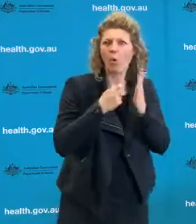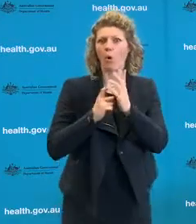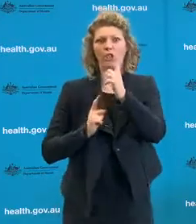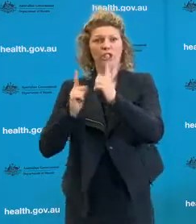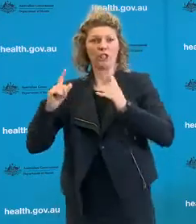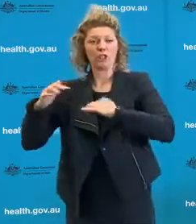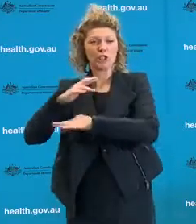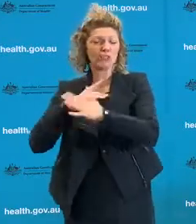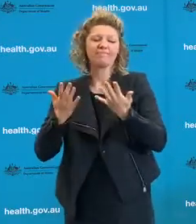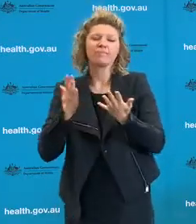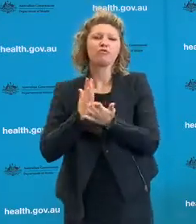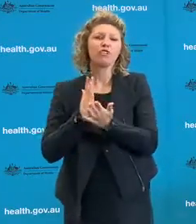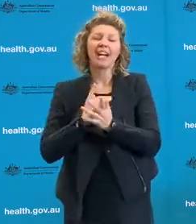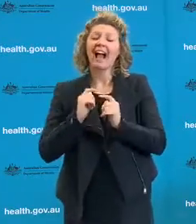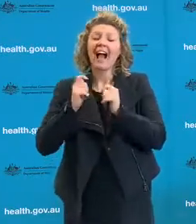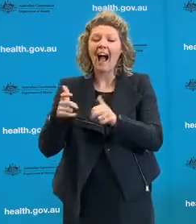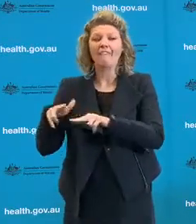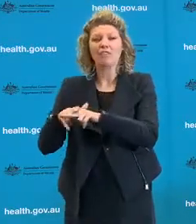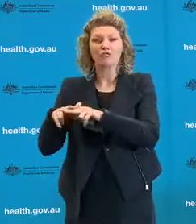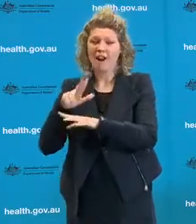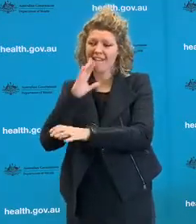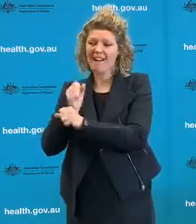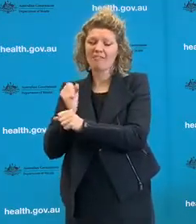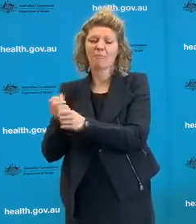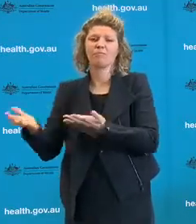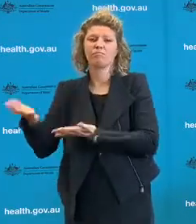discussion at National Cabinet has taken place.